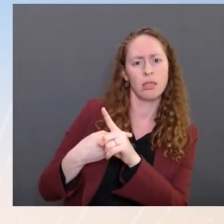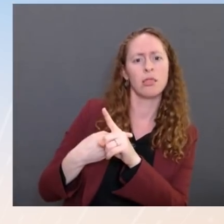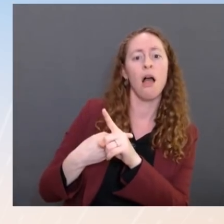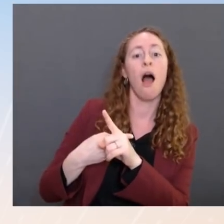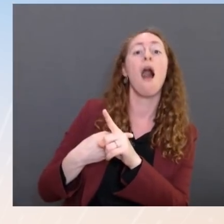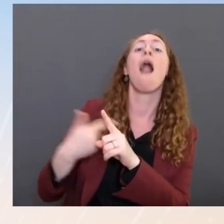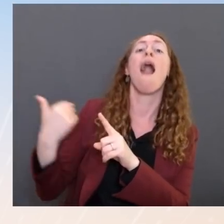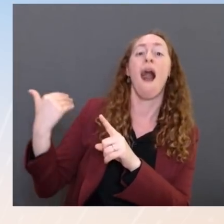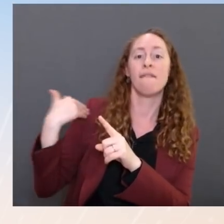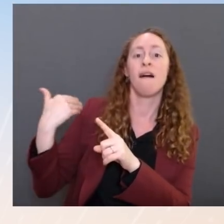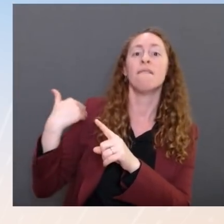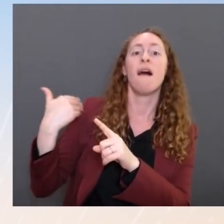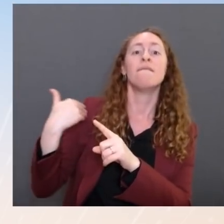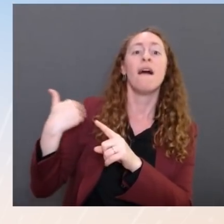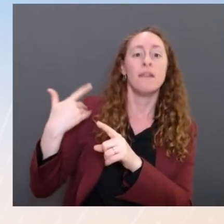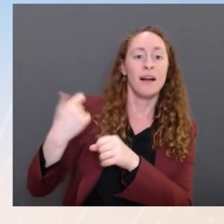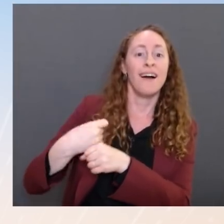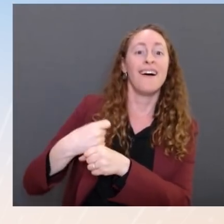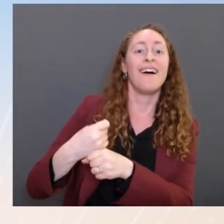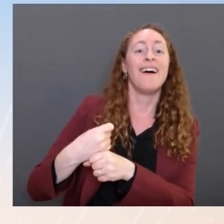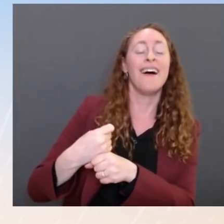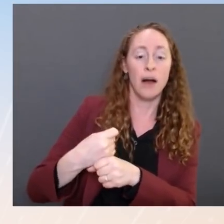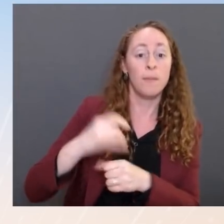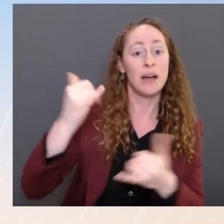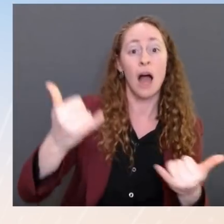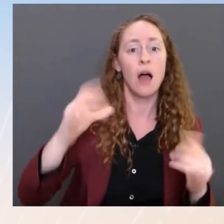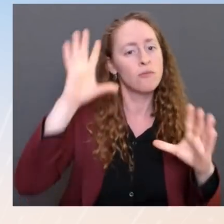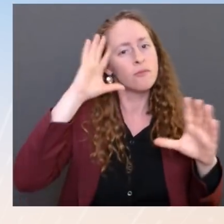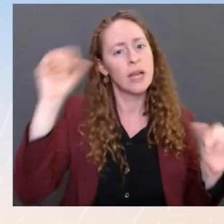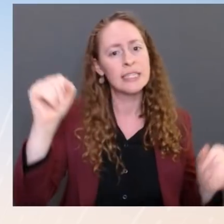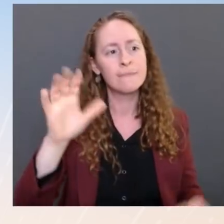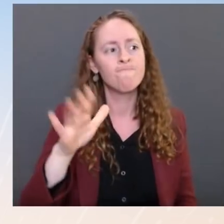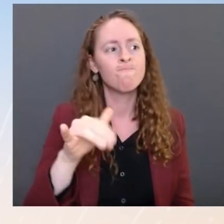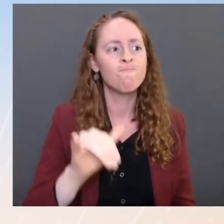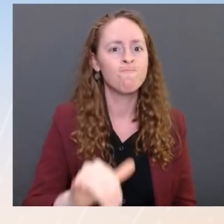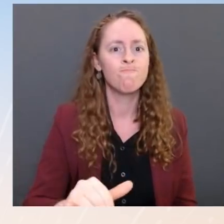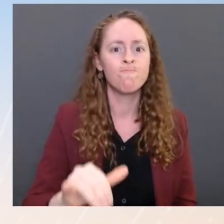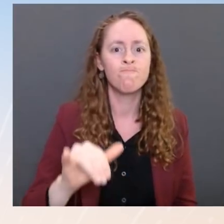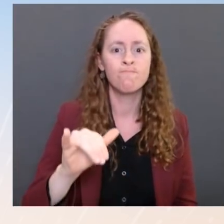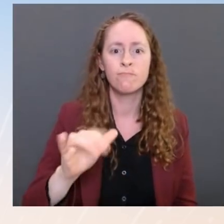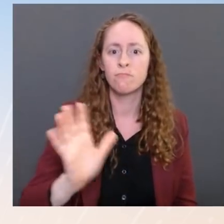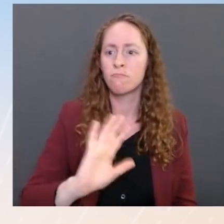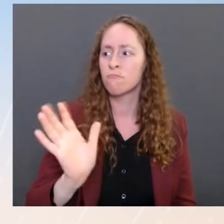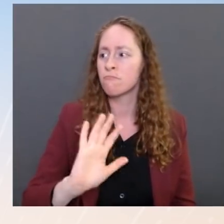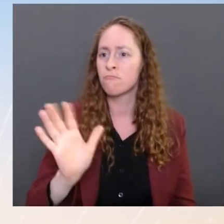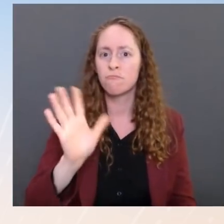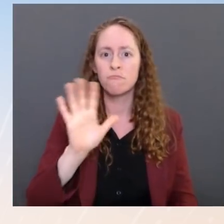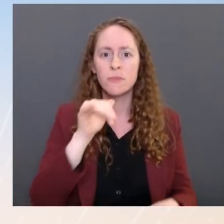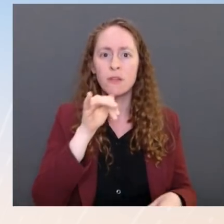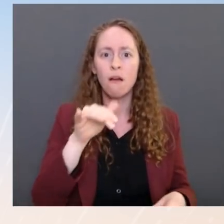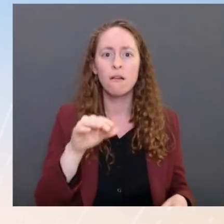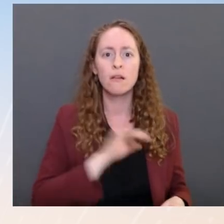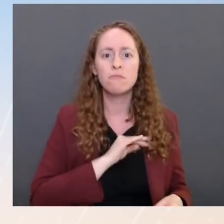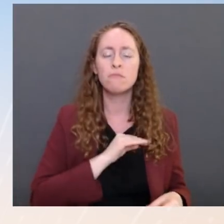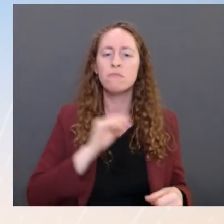that more needs to be done, that we do not want parents, mothers, families out there to be stressed and worried about feeding their babies.